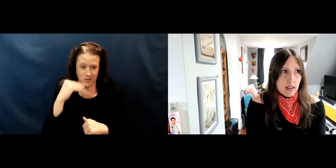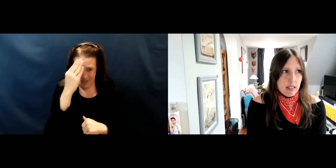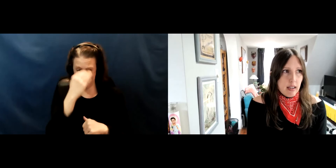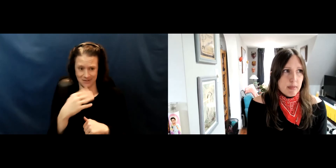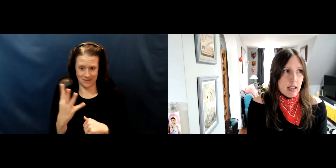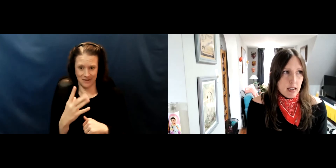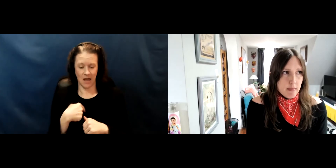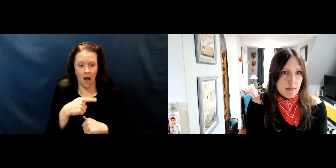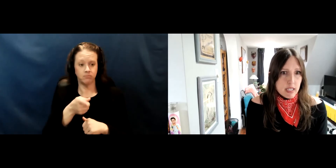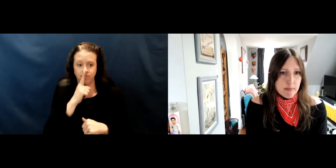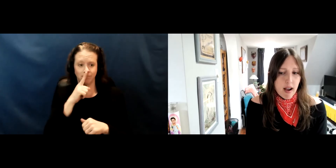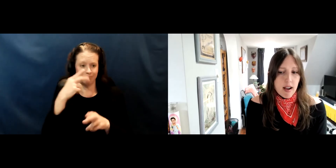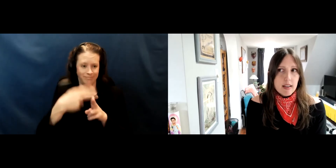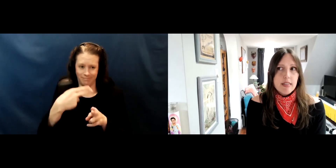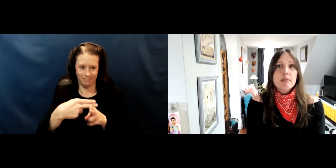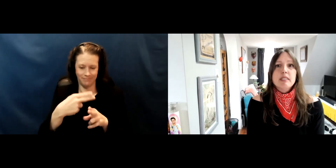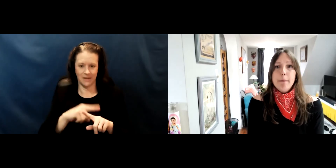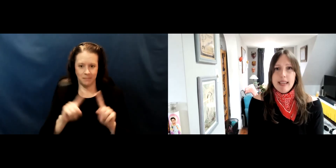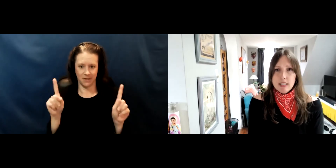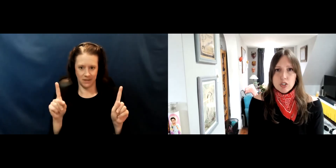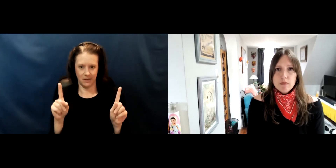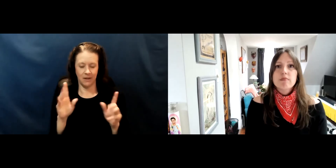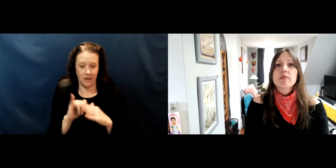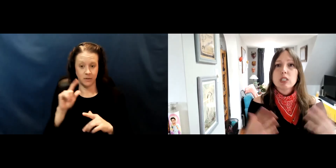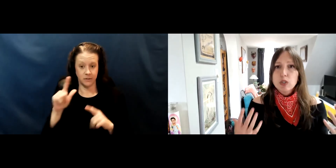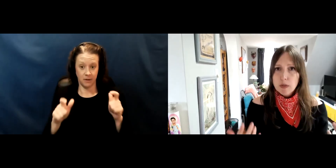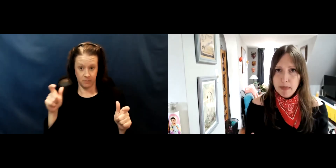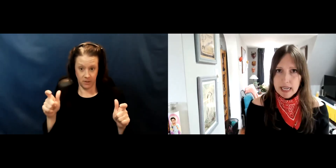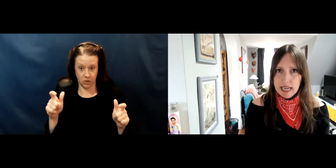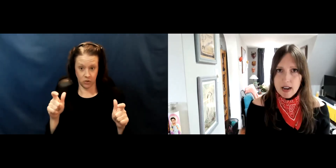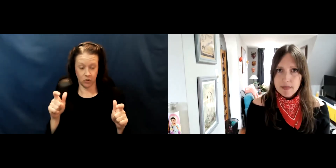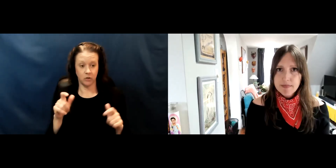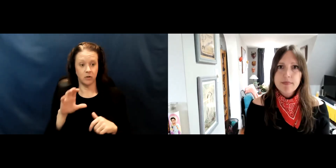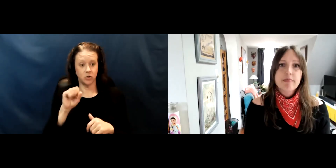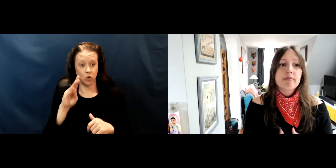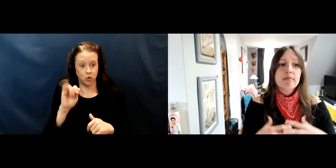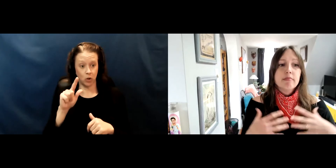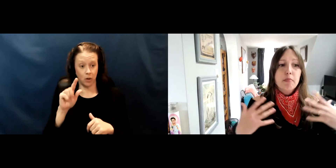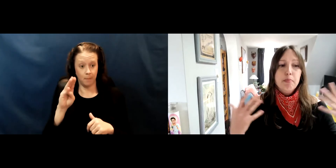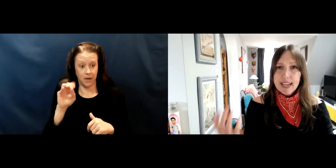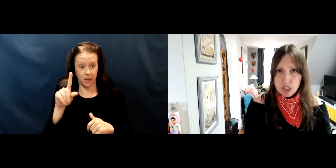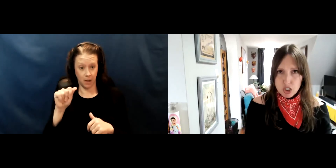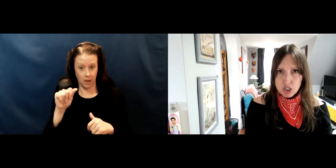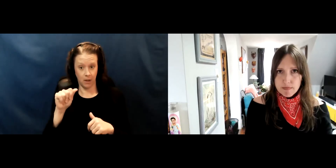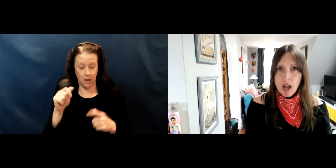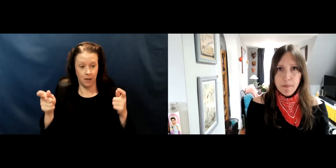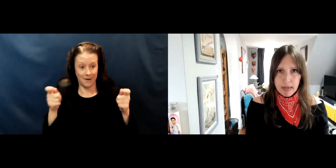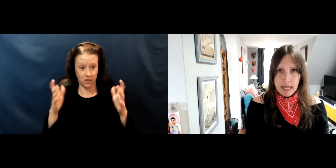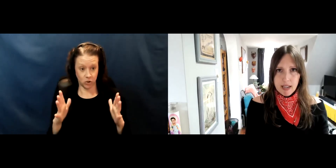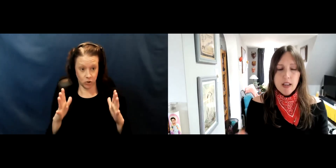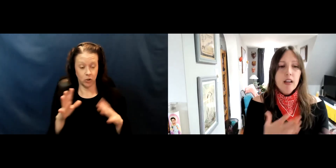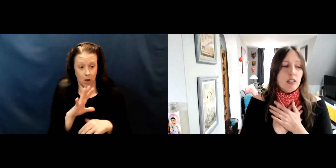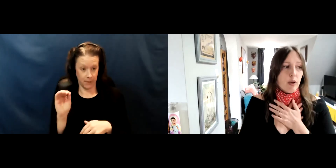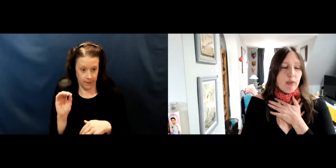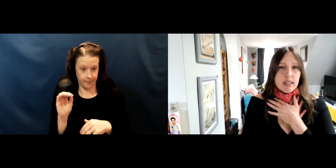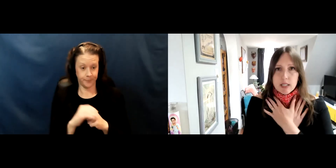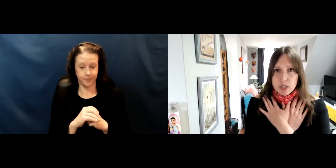So most of my experiences have been awesome. Then what's one bad experience, I'm not going